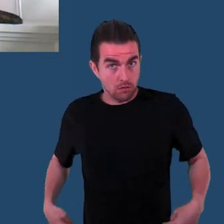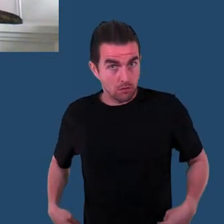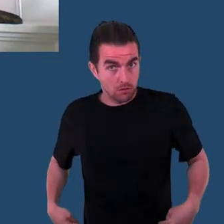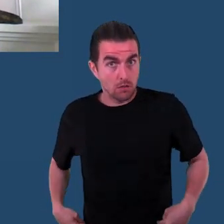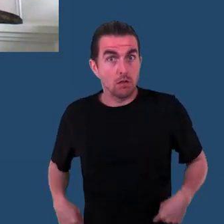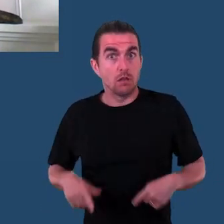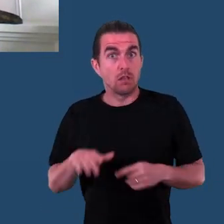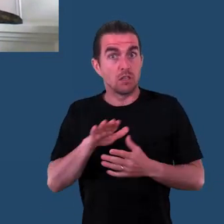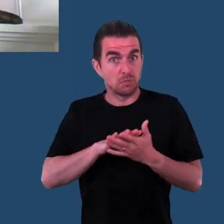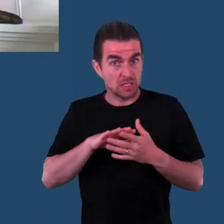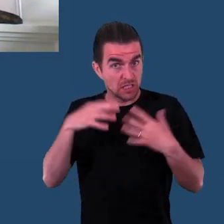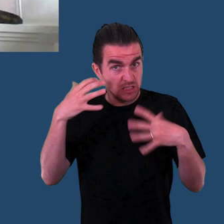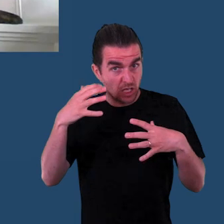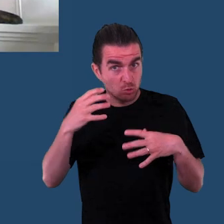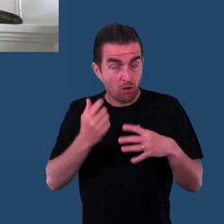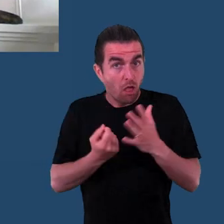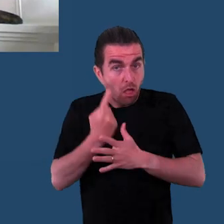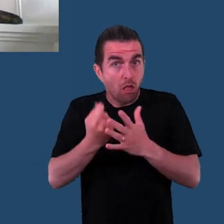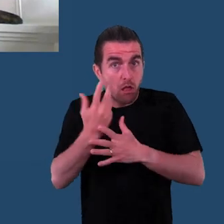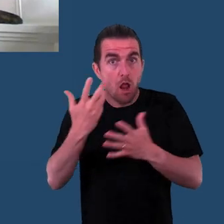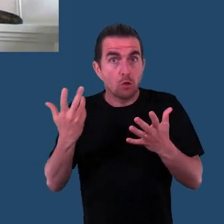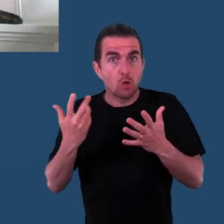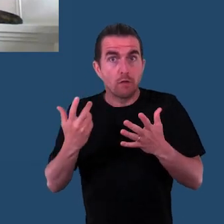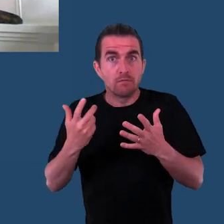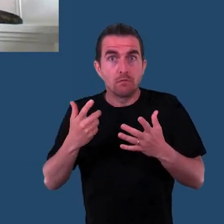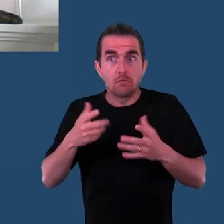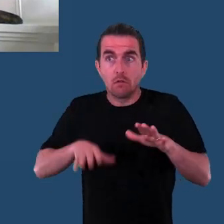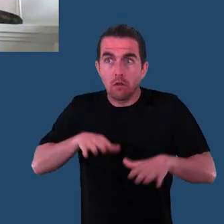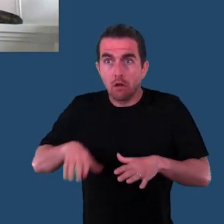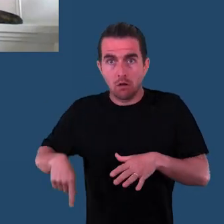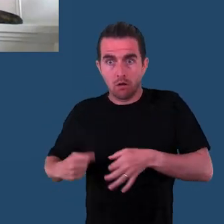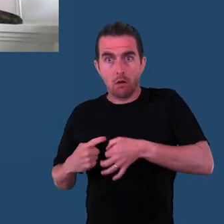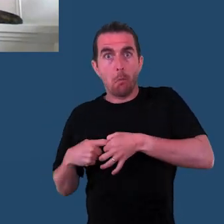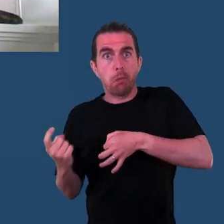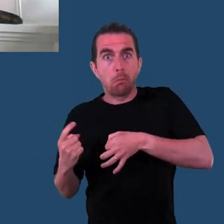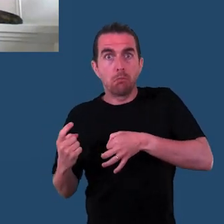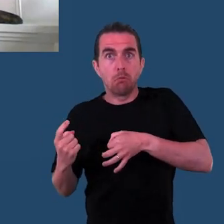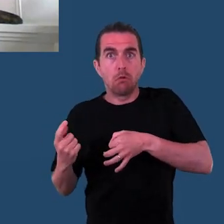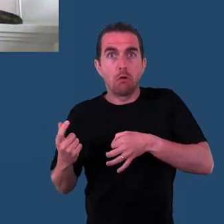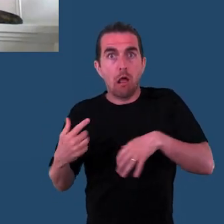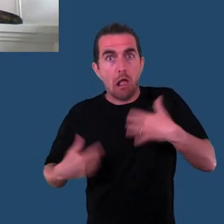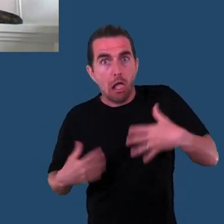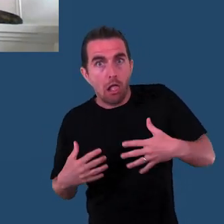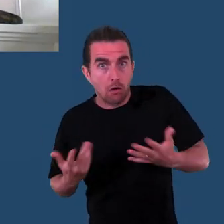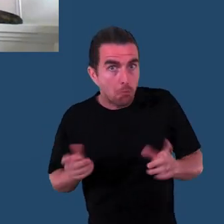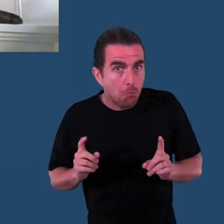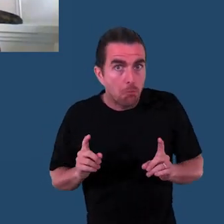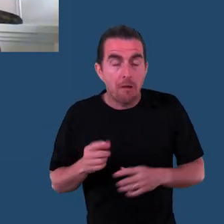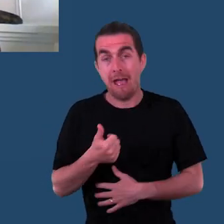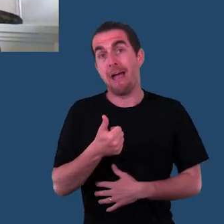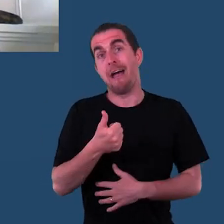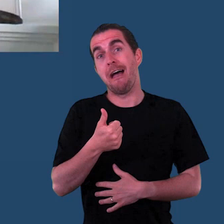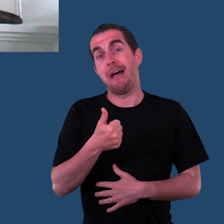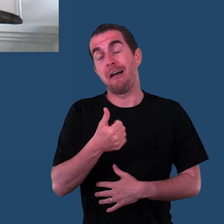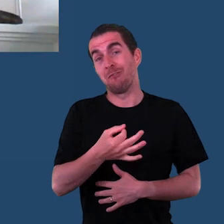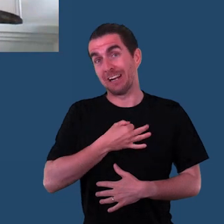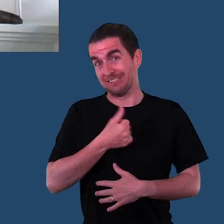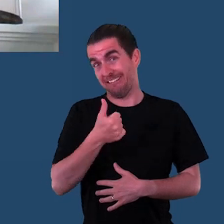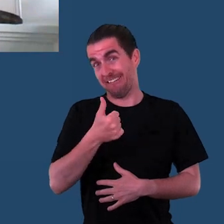"did dinosaurs get lots of dislocated hips?" (both laugh) Great question! That is a good question, Kalil.